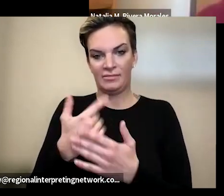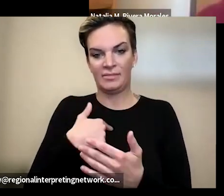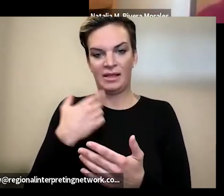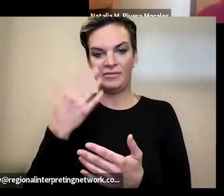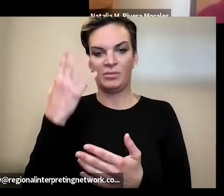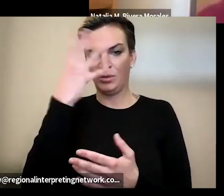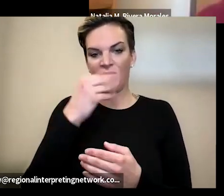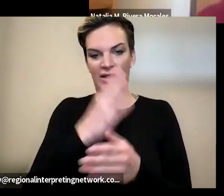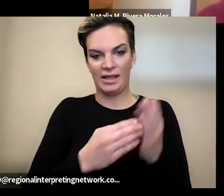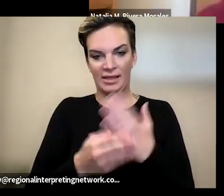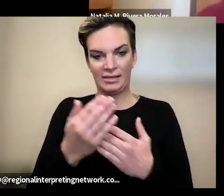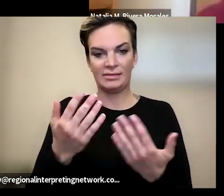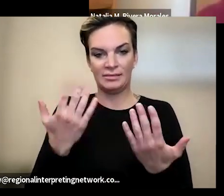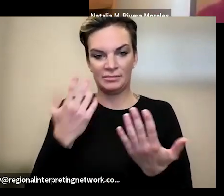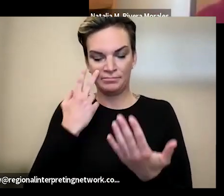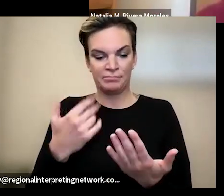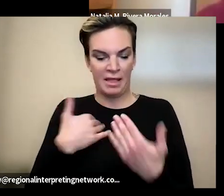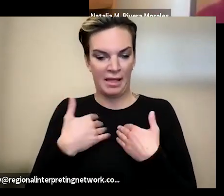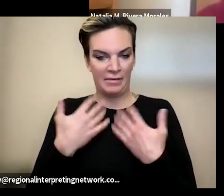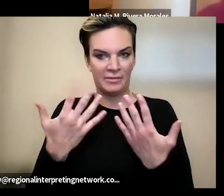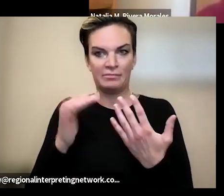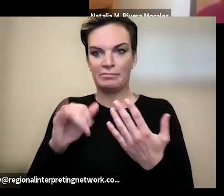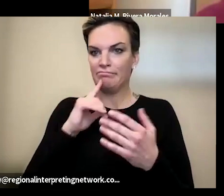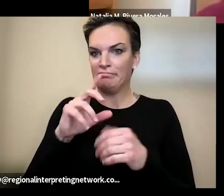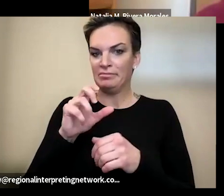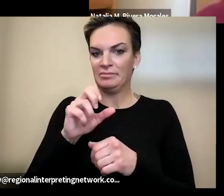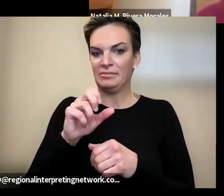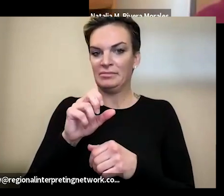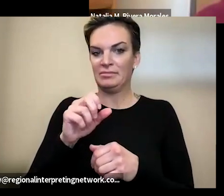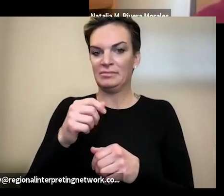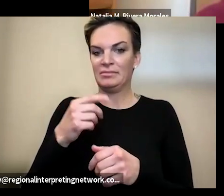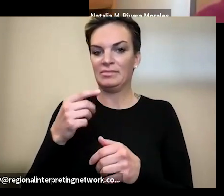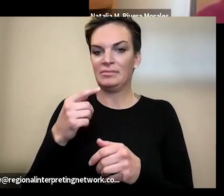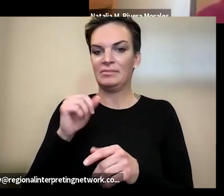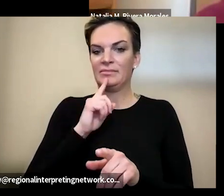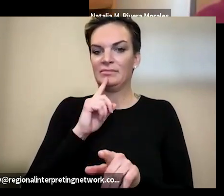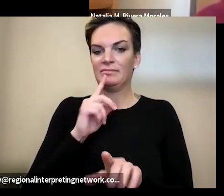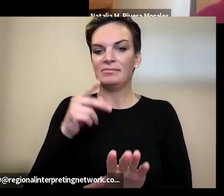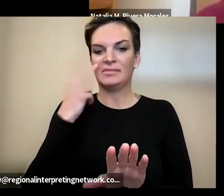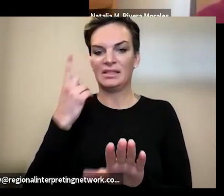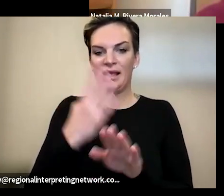hands, and it took a long time to feel that way, but you can see my hands have, my fingers